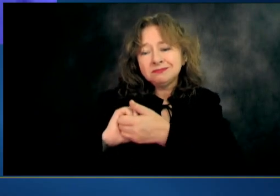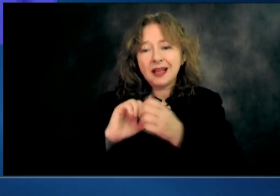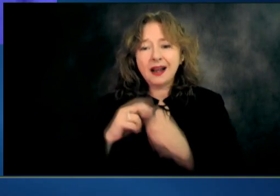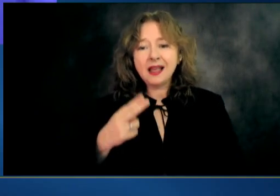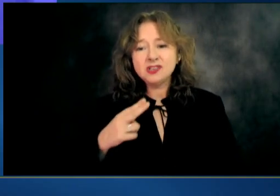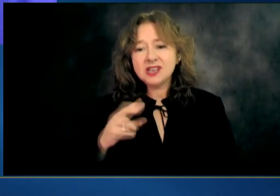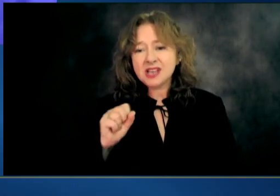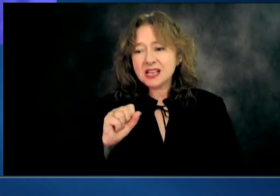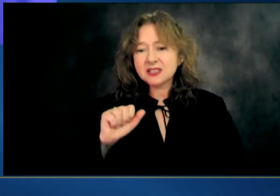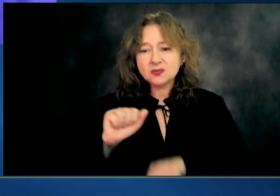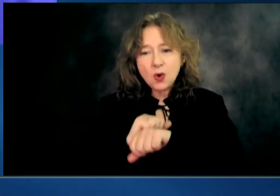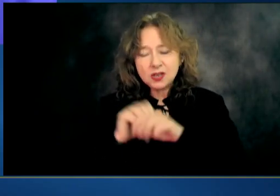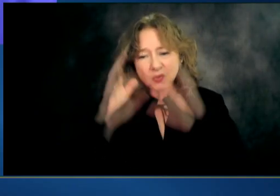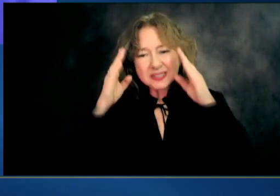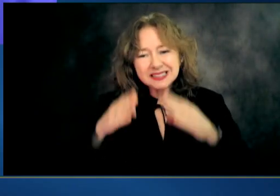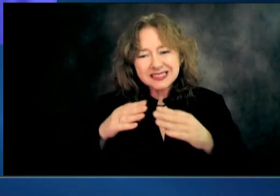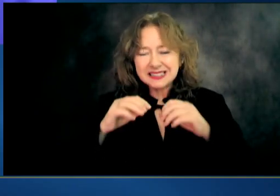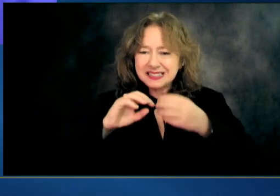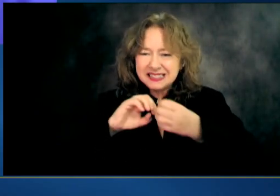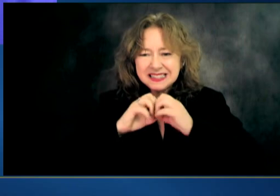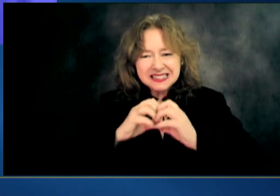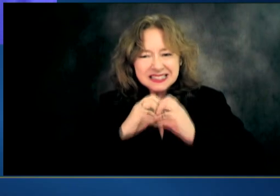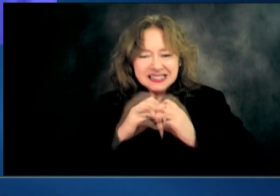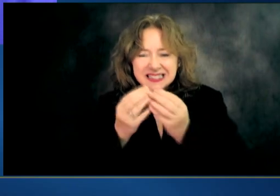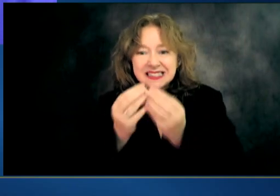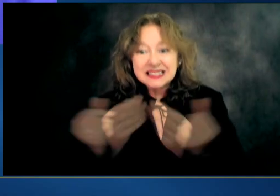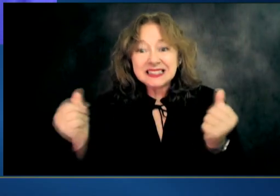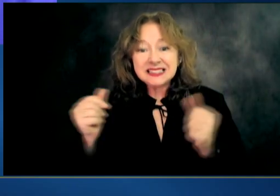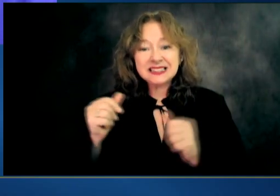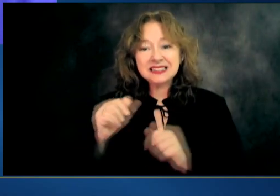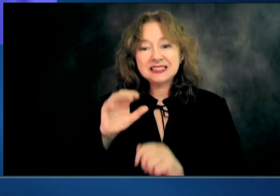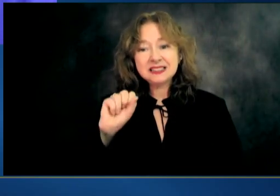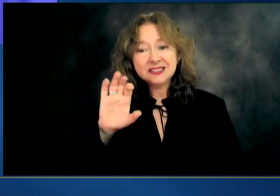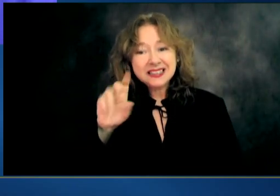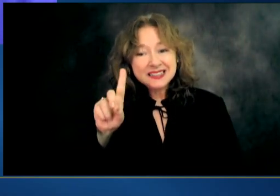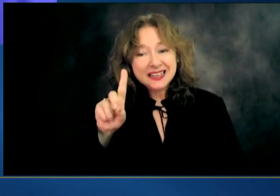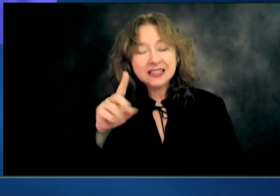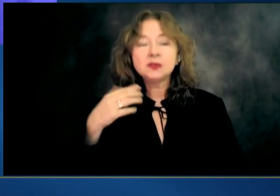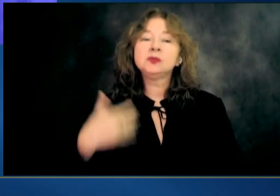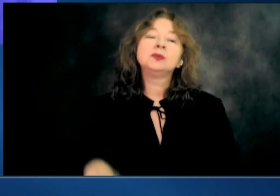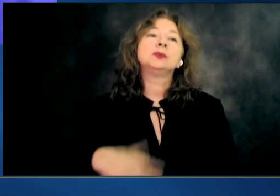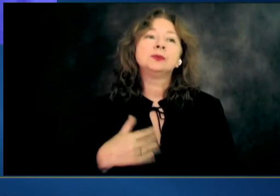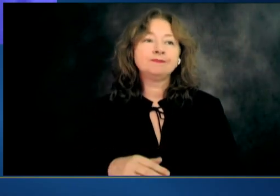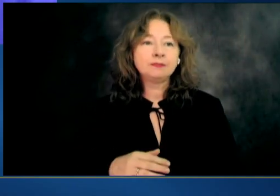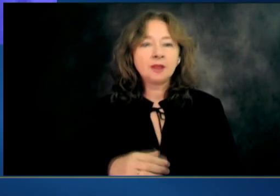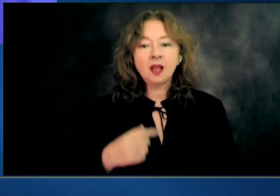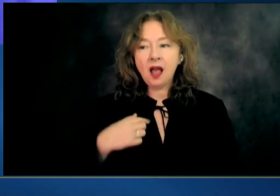really try to tackle this, I remember when I became secretary more than three years ago,